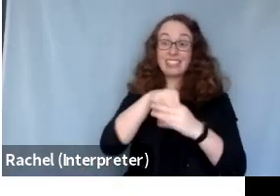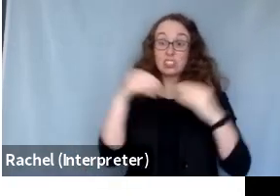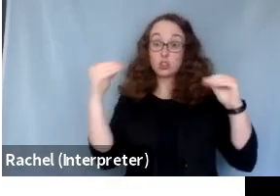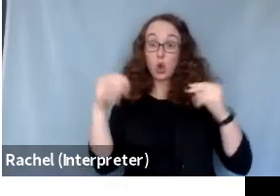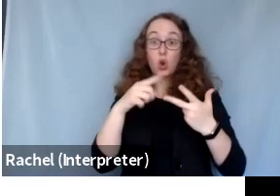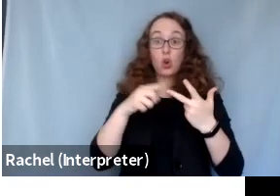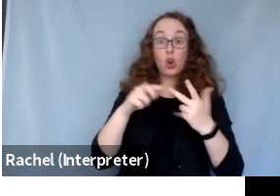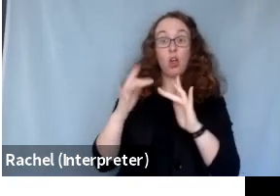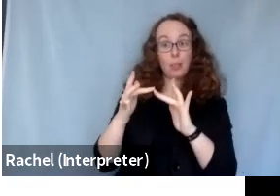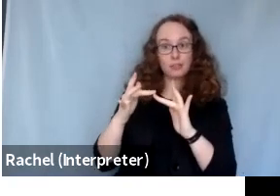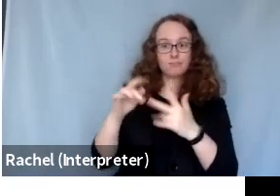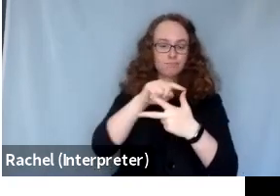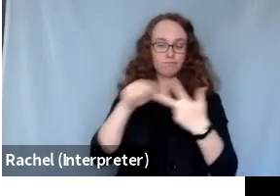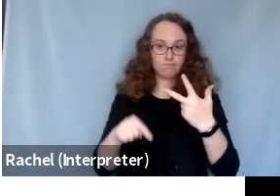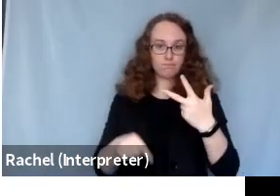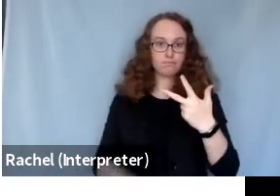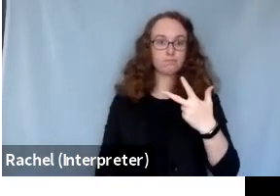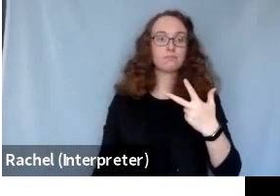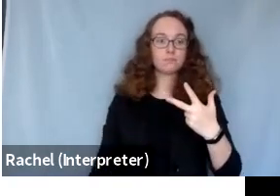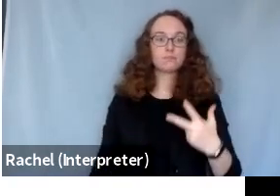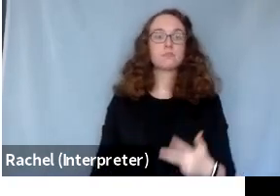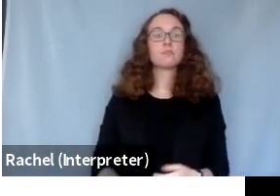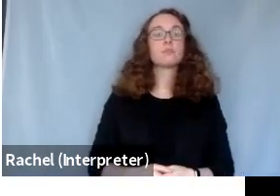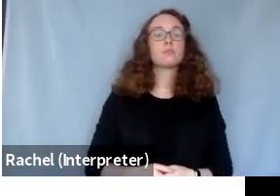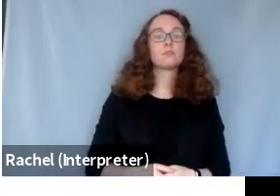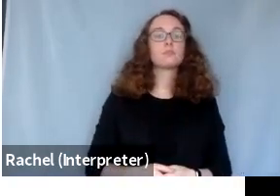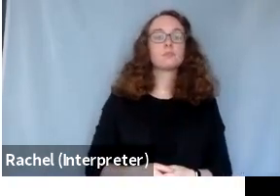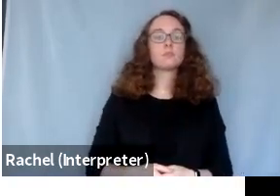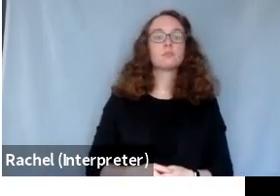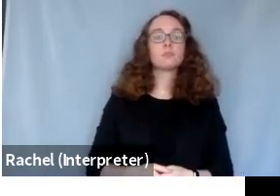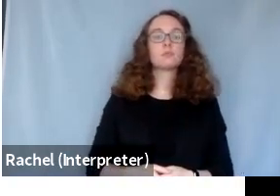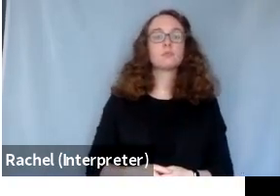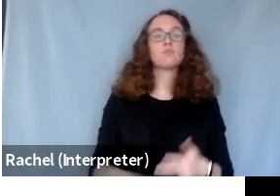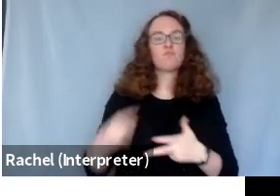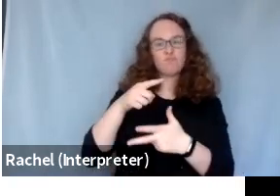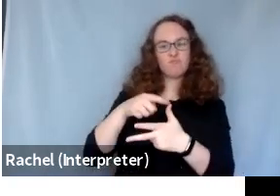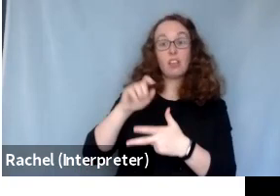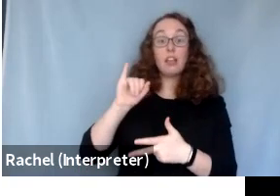So the IncludED is something that's it's coming your way, this is kind of a sneak